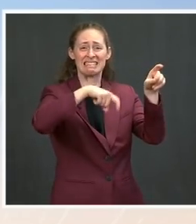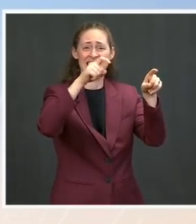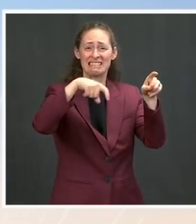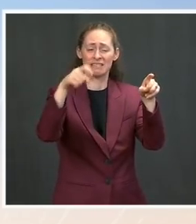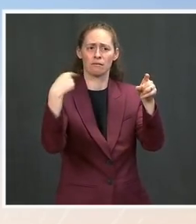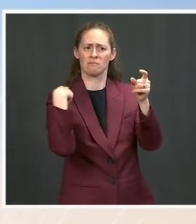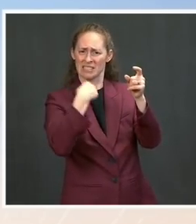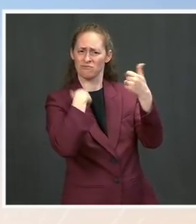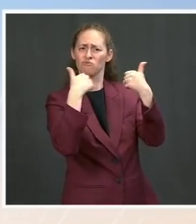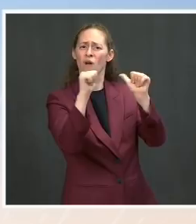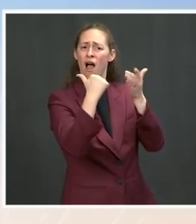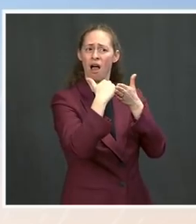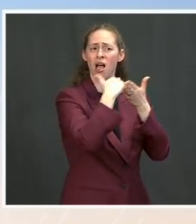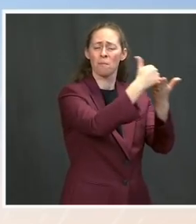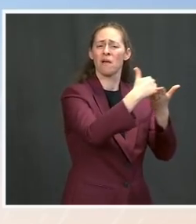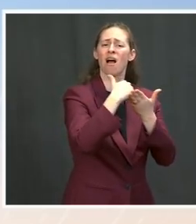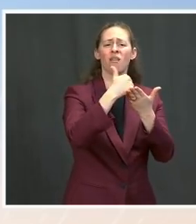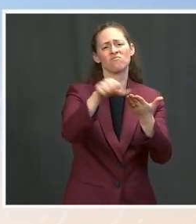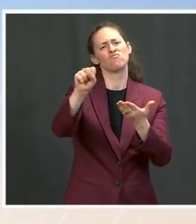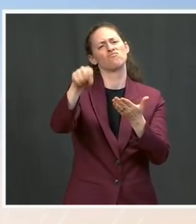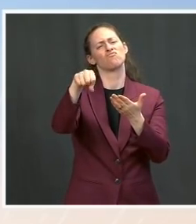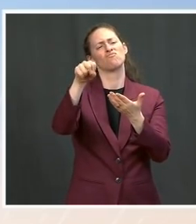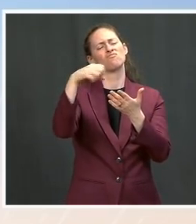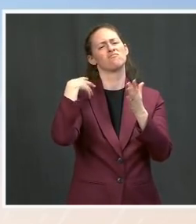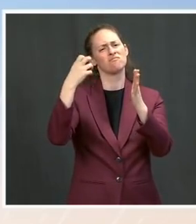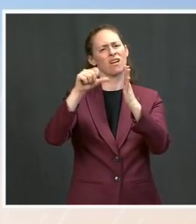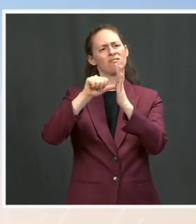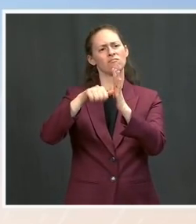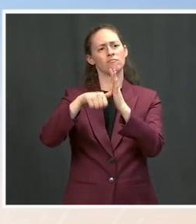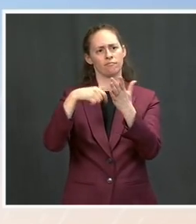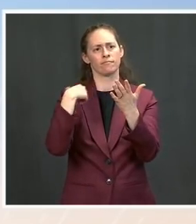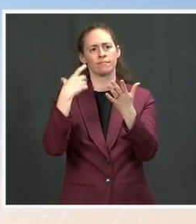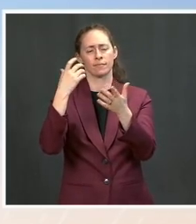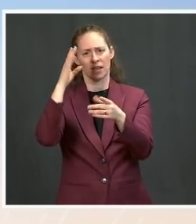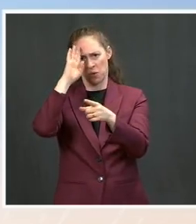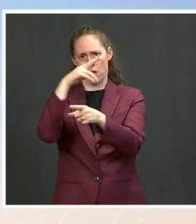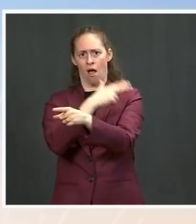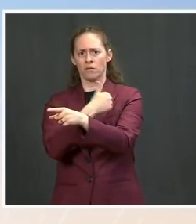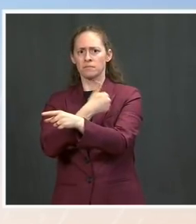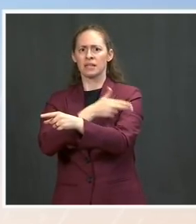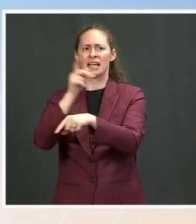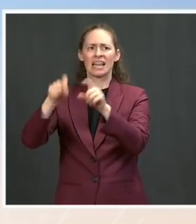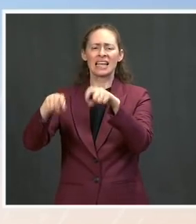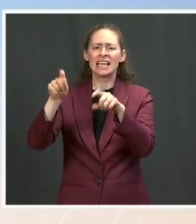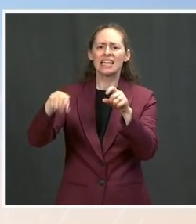to meet their immediate hospital needs. So, that is an effort that's underway. It has not yet been finalized,